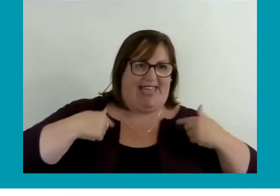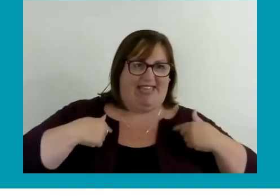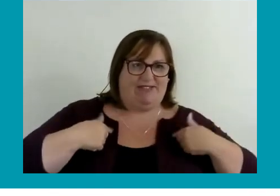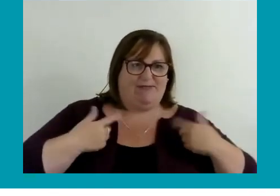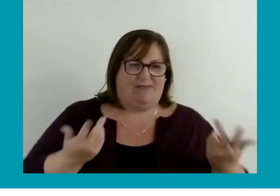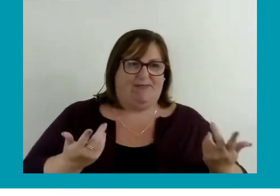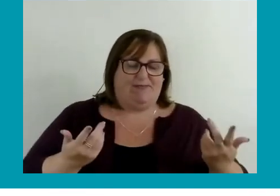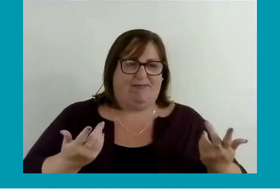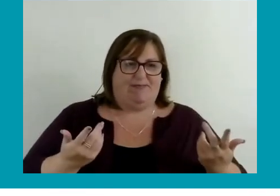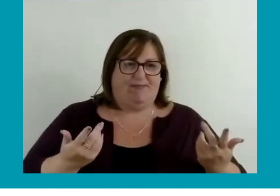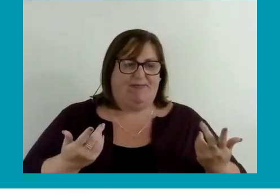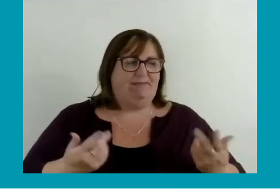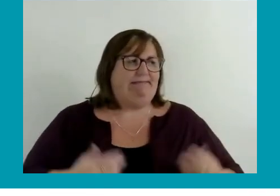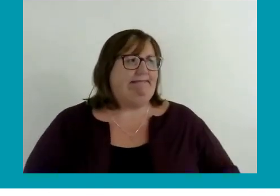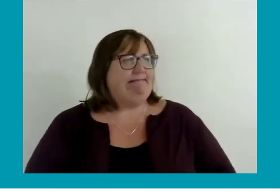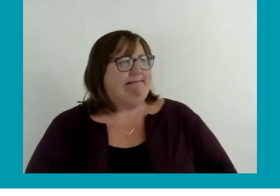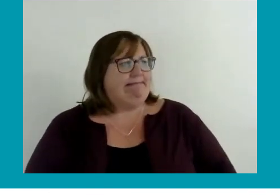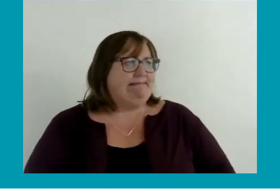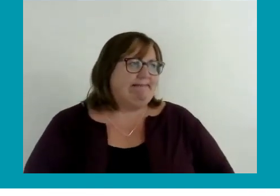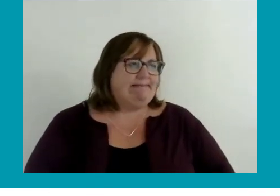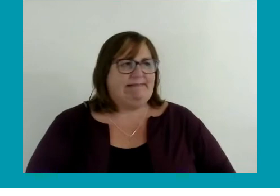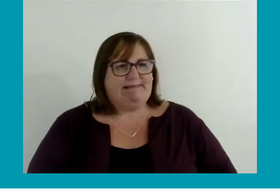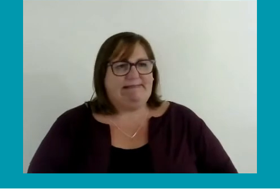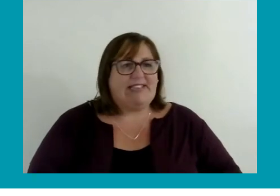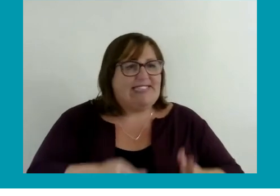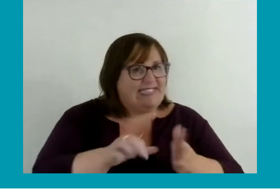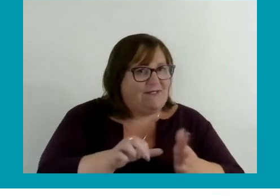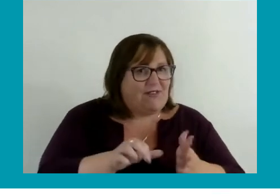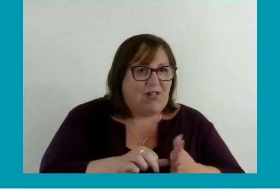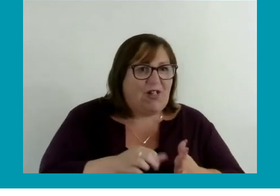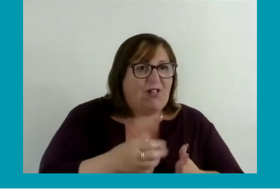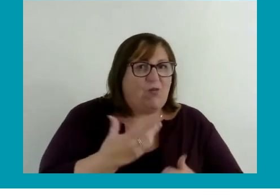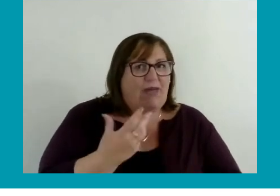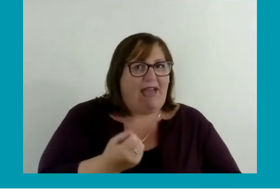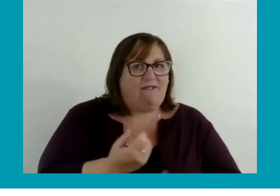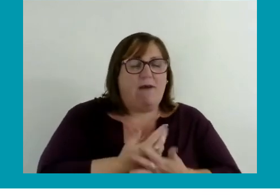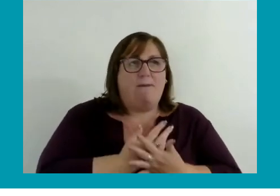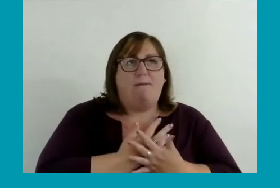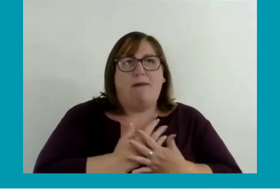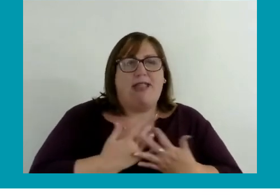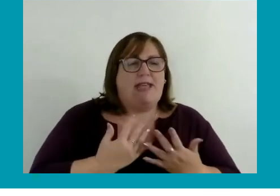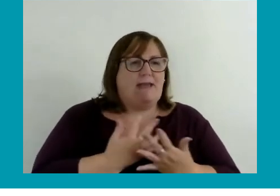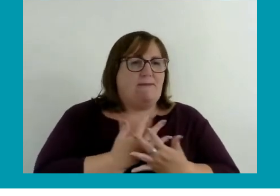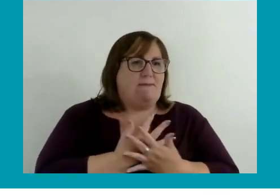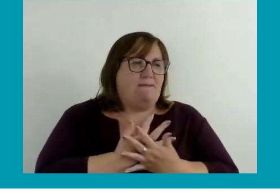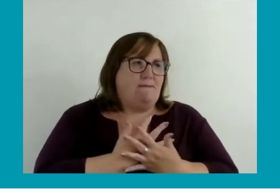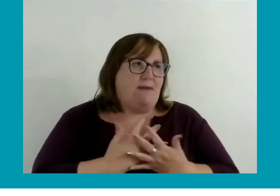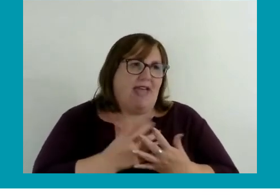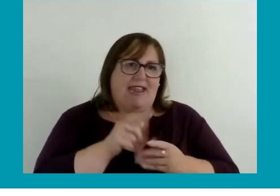we are a big brand and we do attract a lot of applicants so um some of our um more popular roles